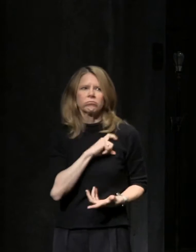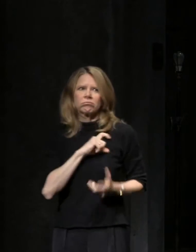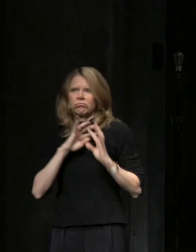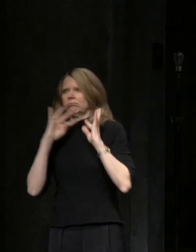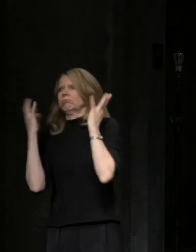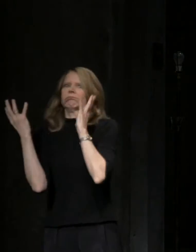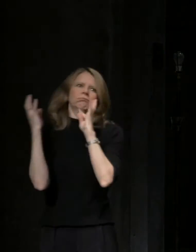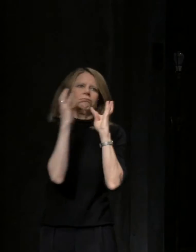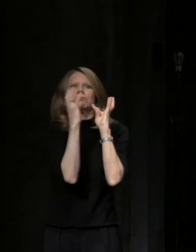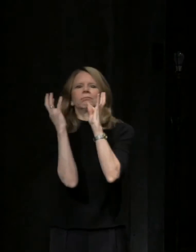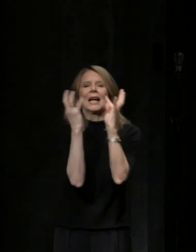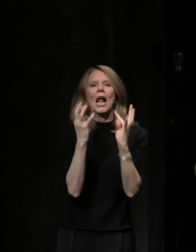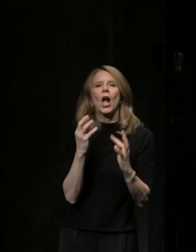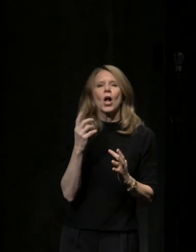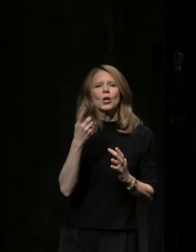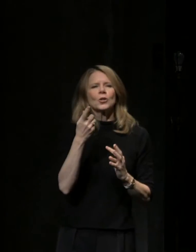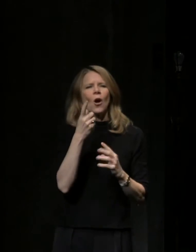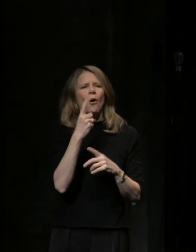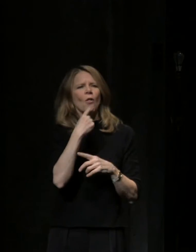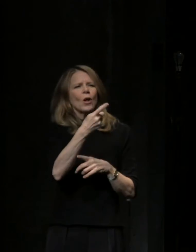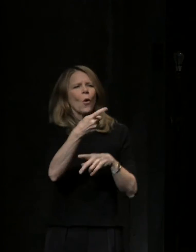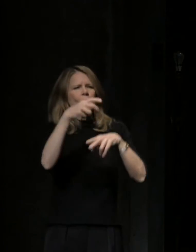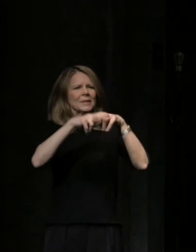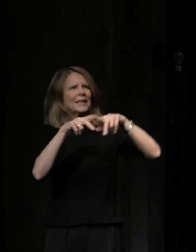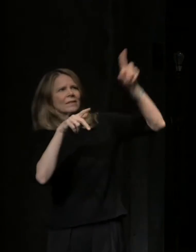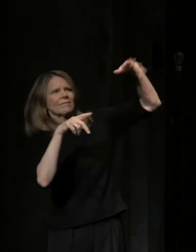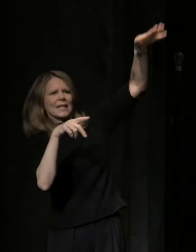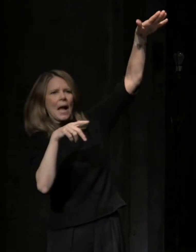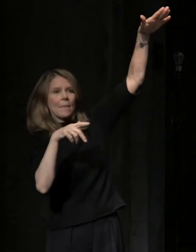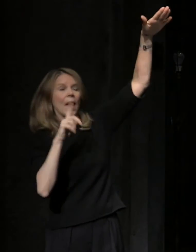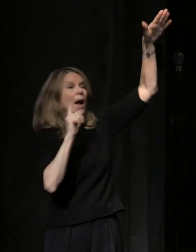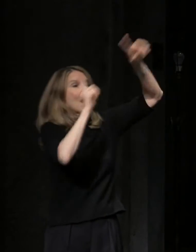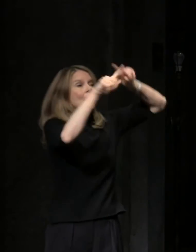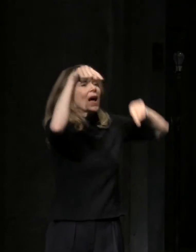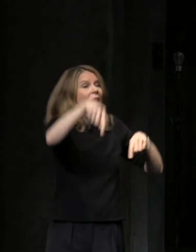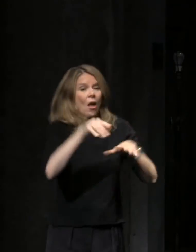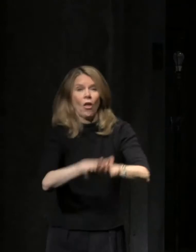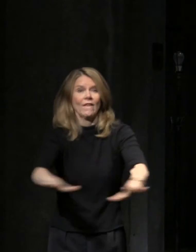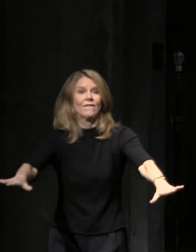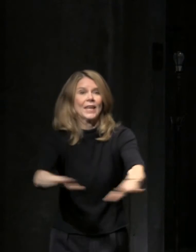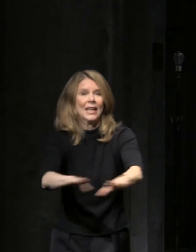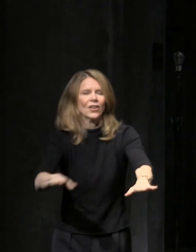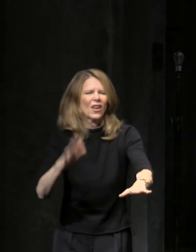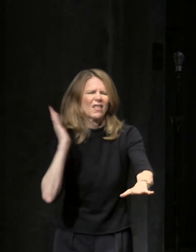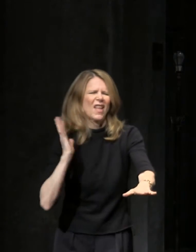so they kept him in the top row. Down on the field at that old stadium there were about